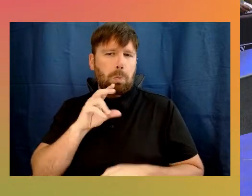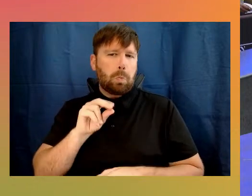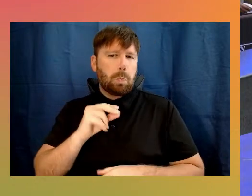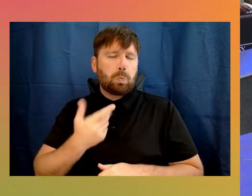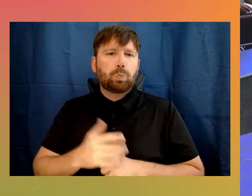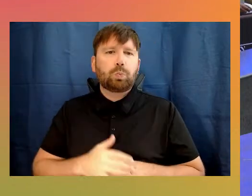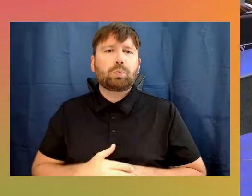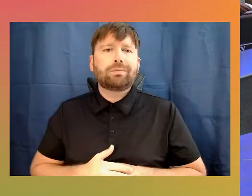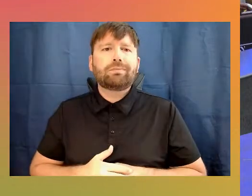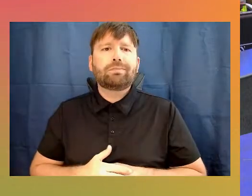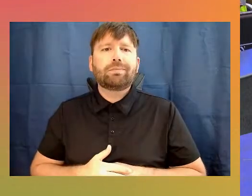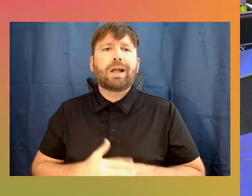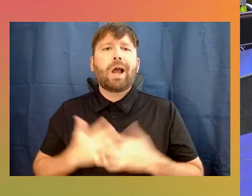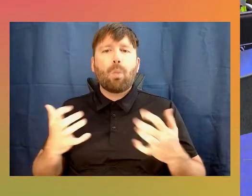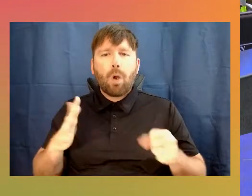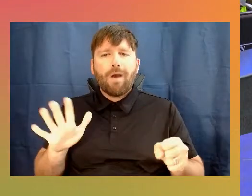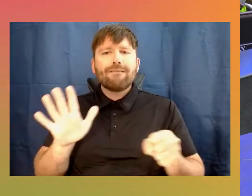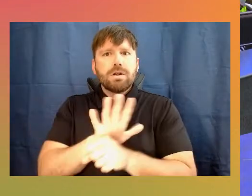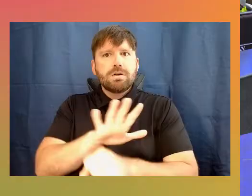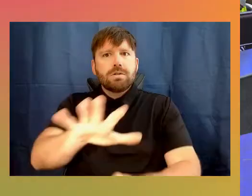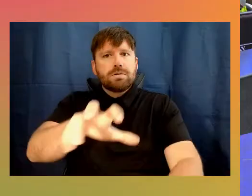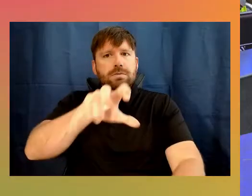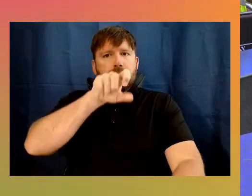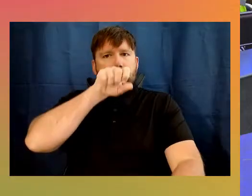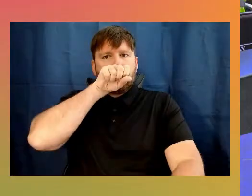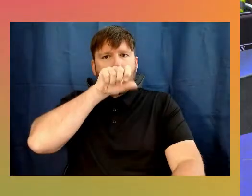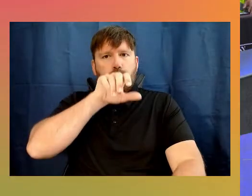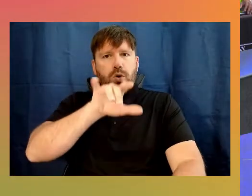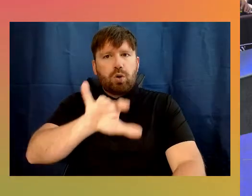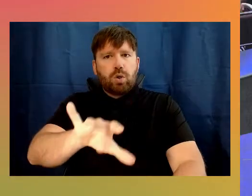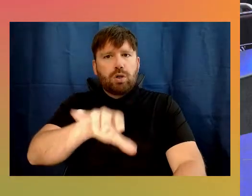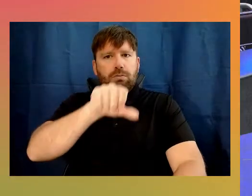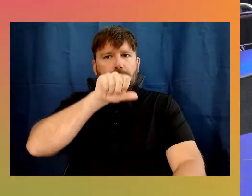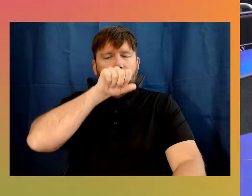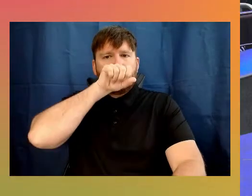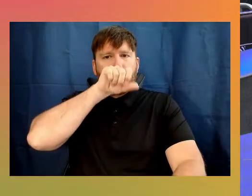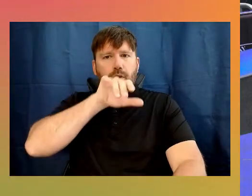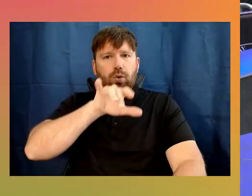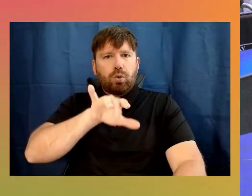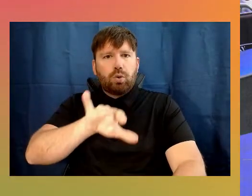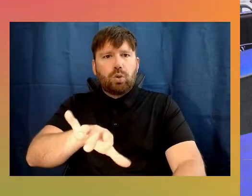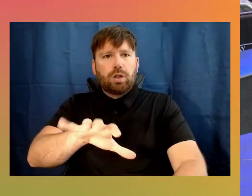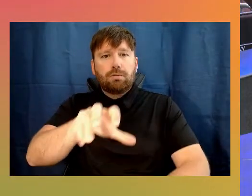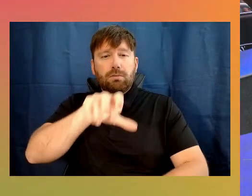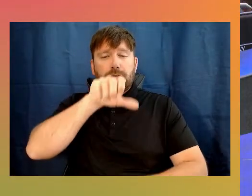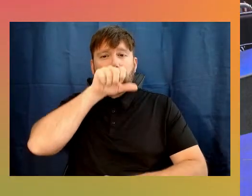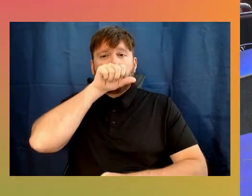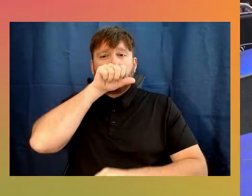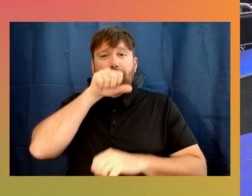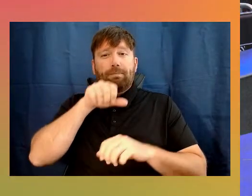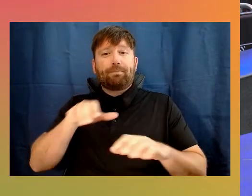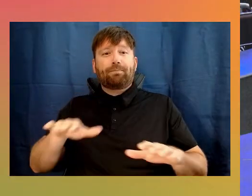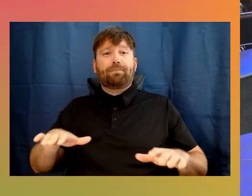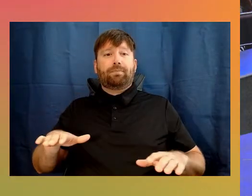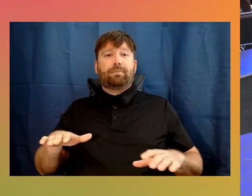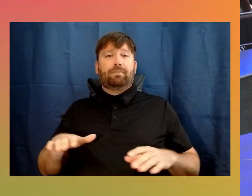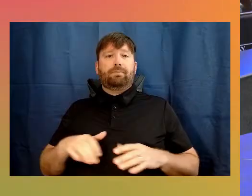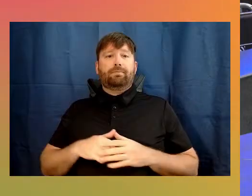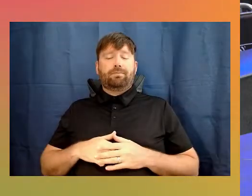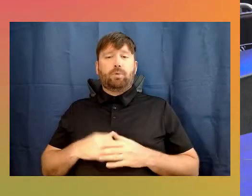YOU HAVE NO IDEA HOW POWERFUL YOUR BREATH IS. SHARP, FULL BOLD INHALES AND EXHALES.